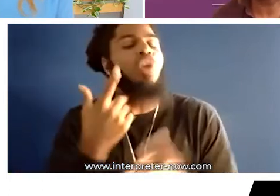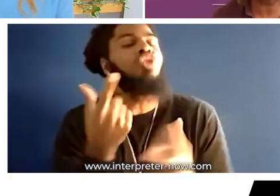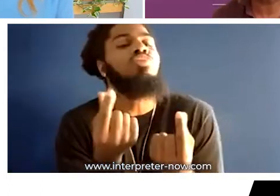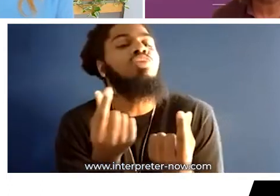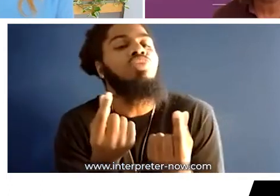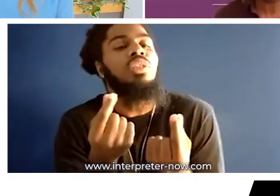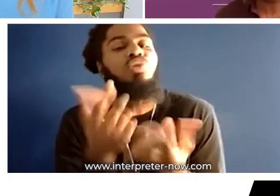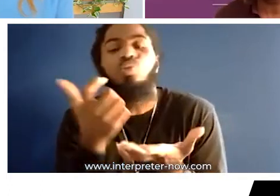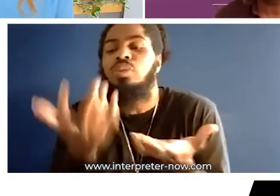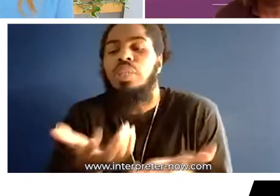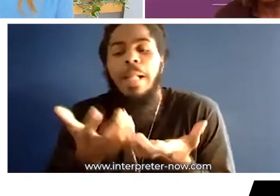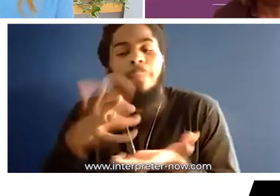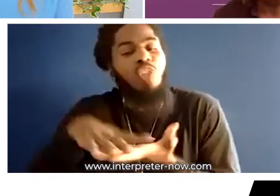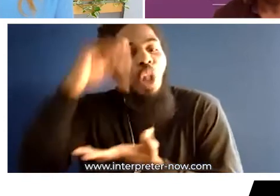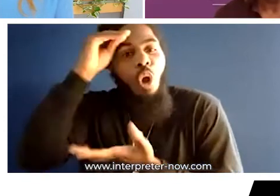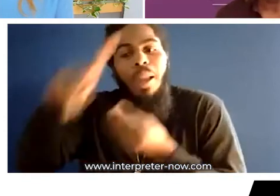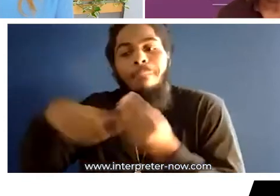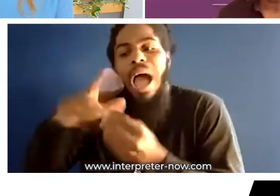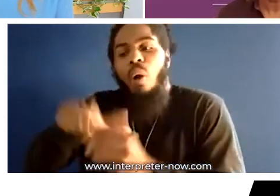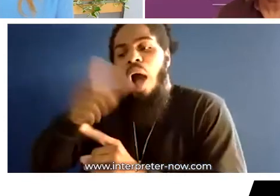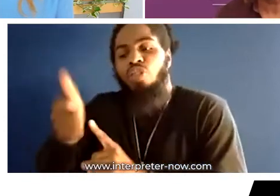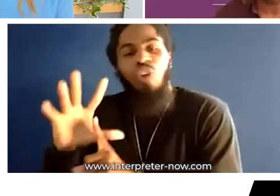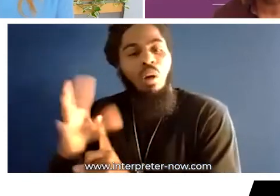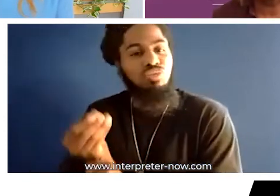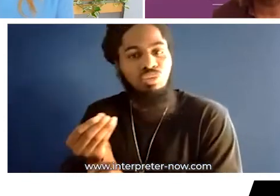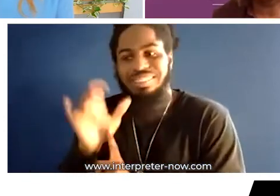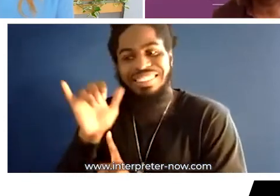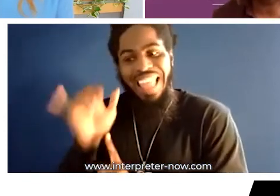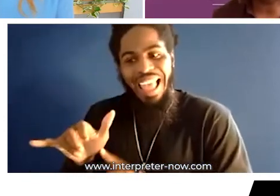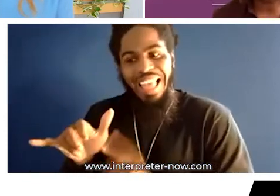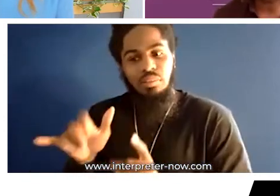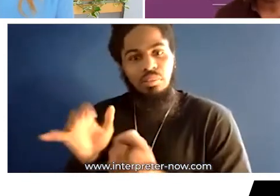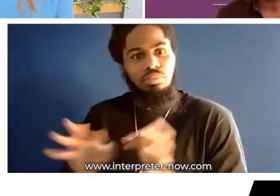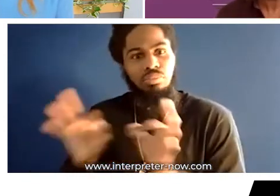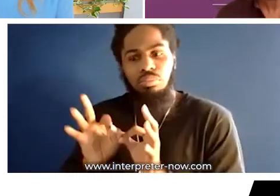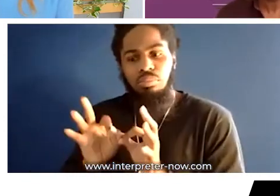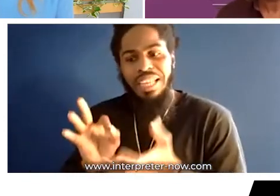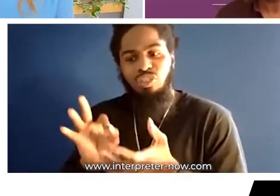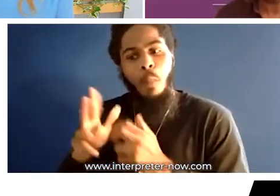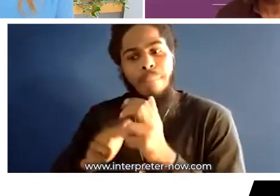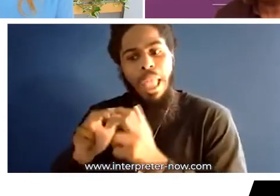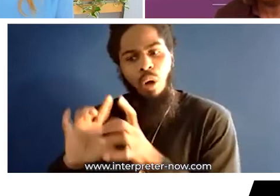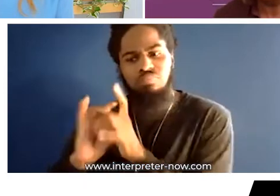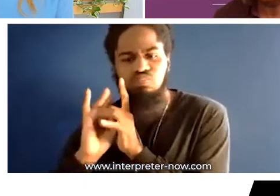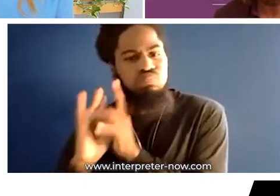level to learn about other cultures to build those solid relationships. Resources abound right now, right?